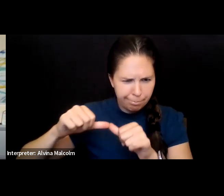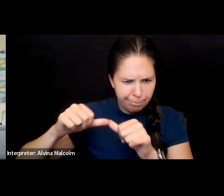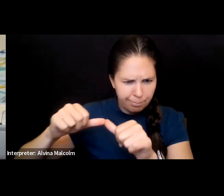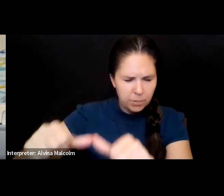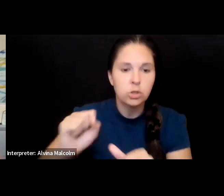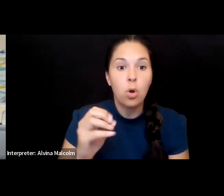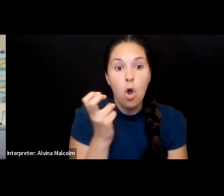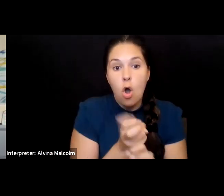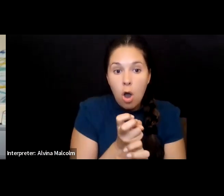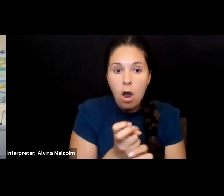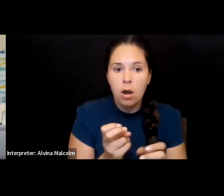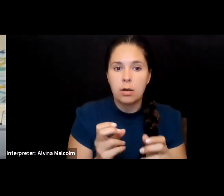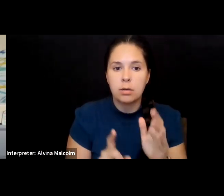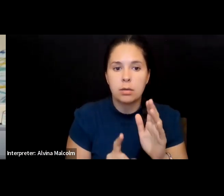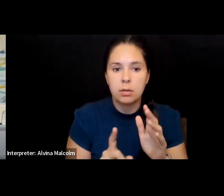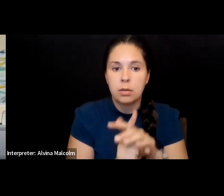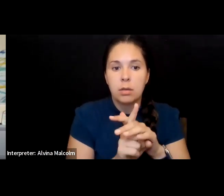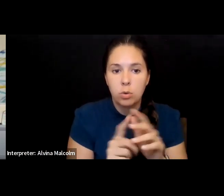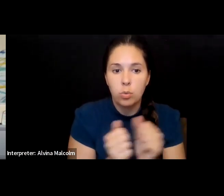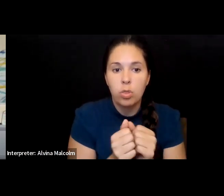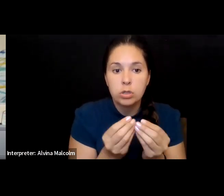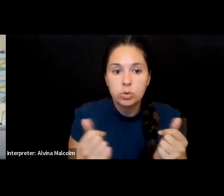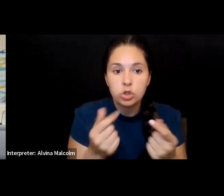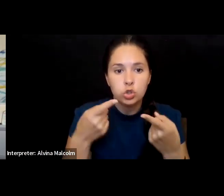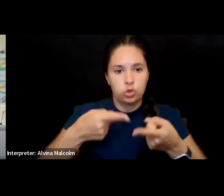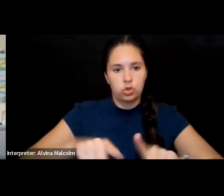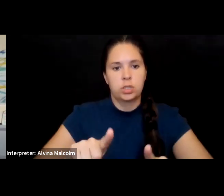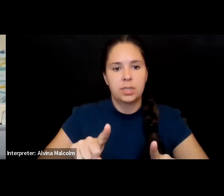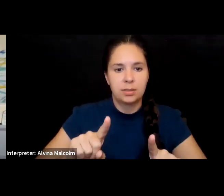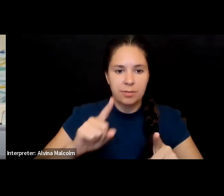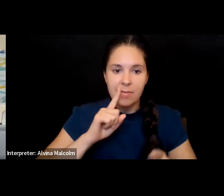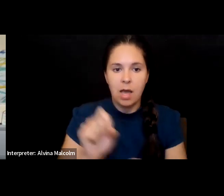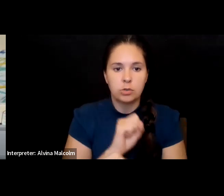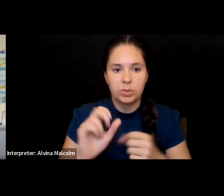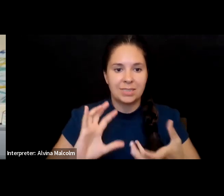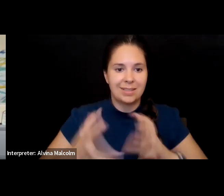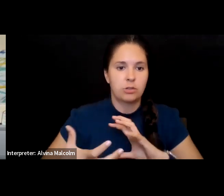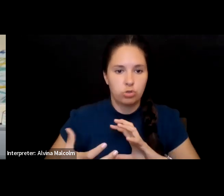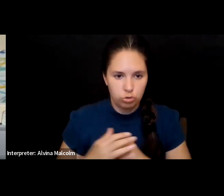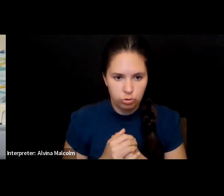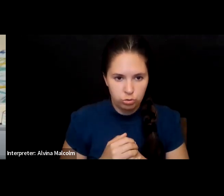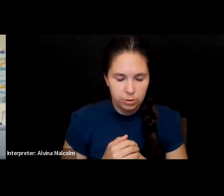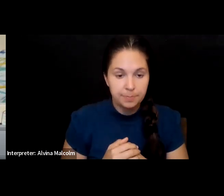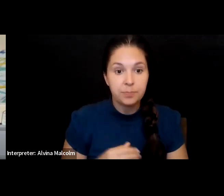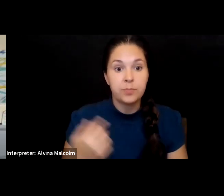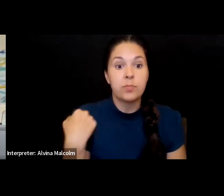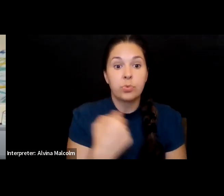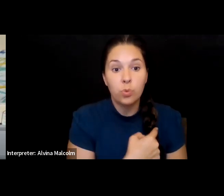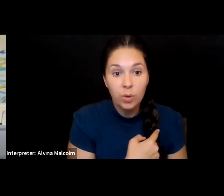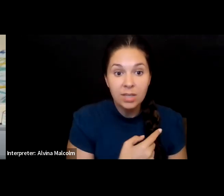we would call it, a stalled storm. It's very hard to come up with really